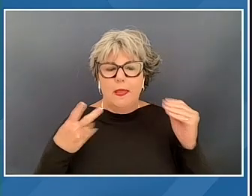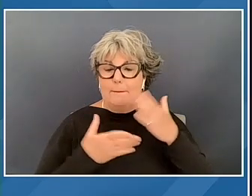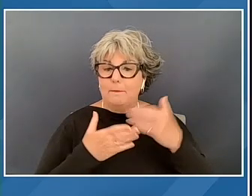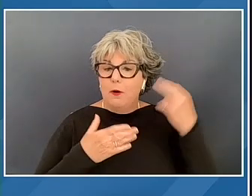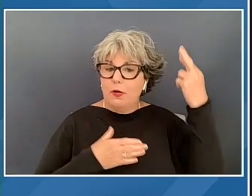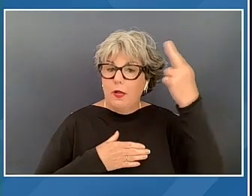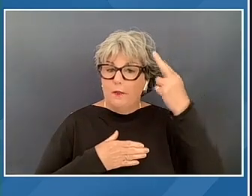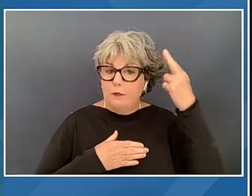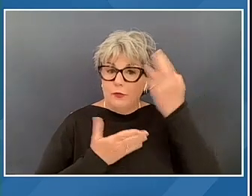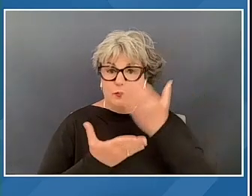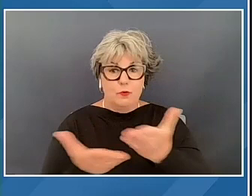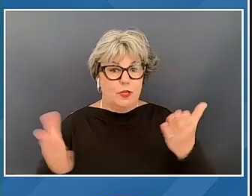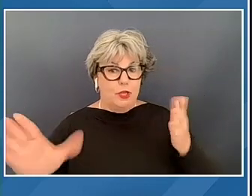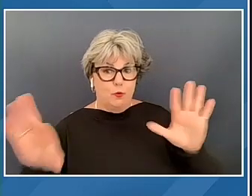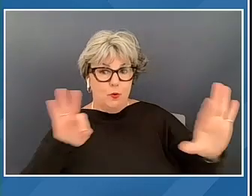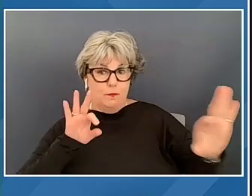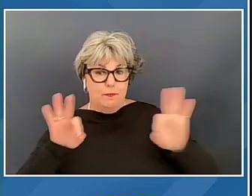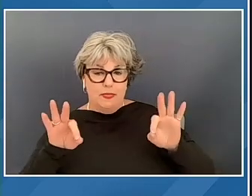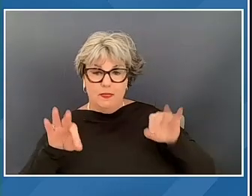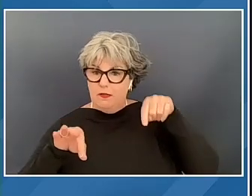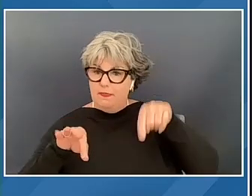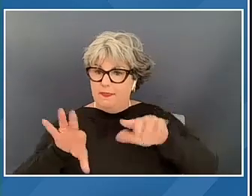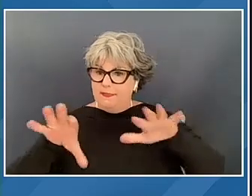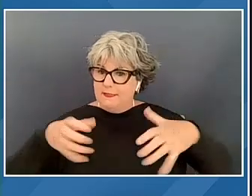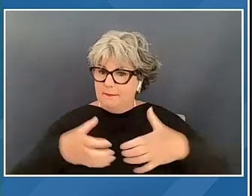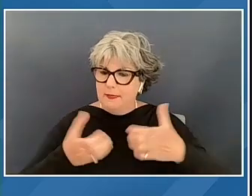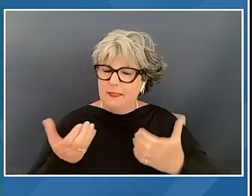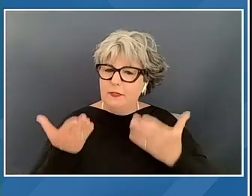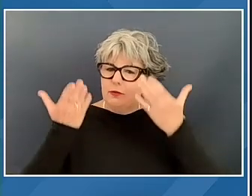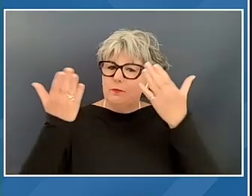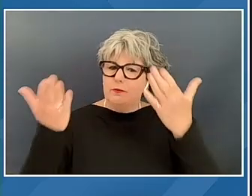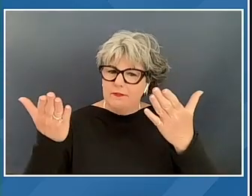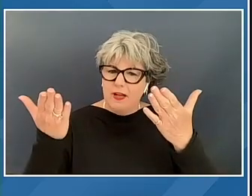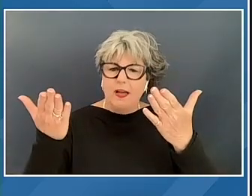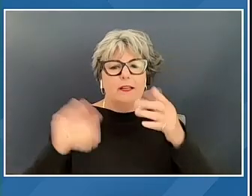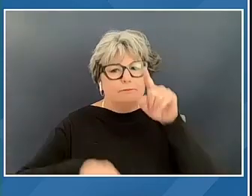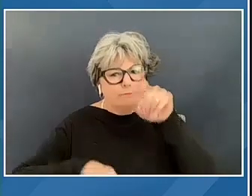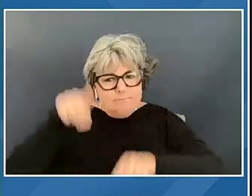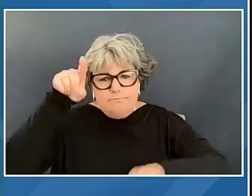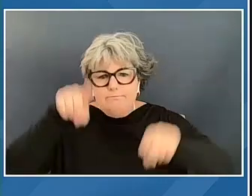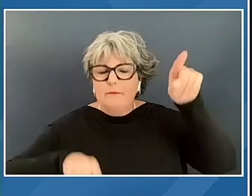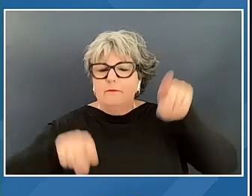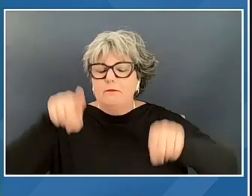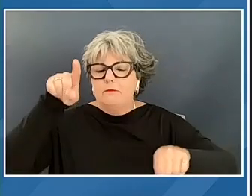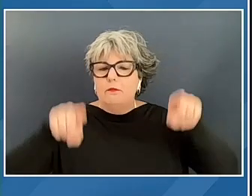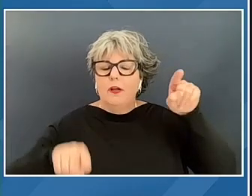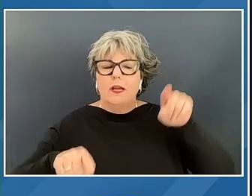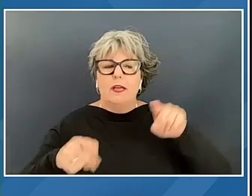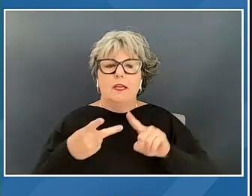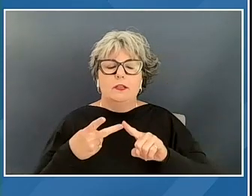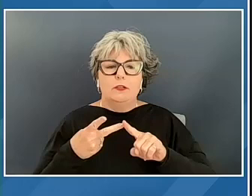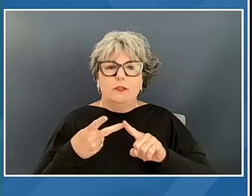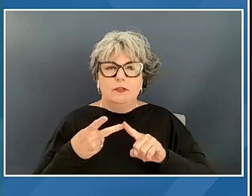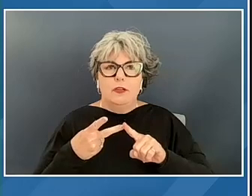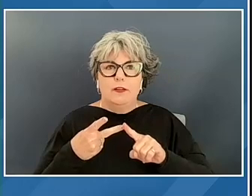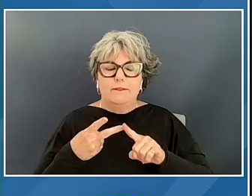were chosen to serve on the committee is to provide us a wide range of options to